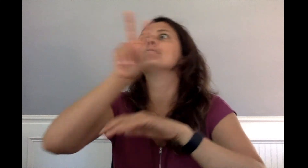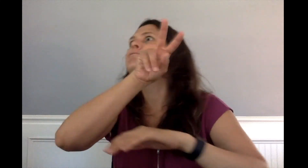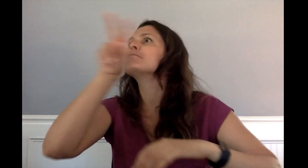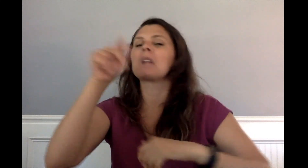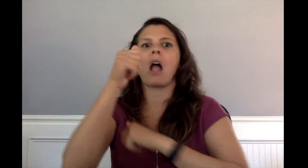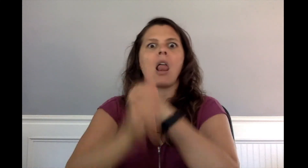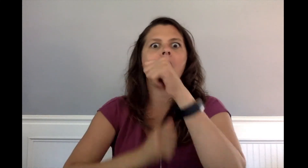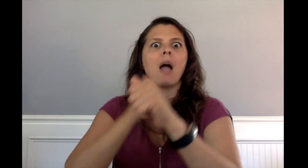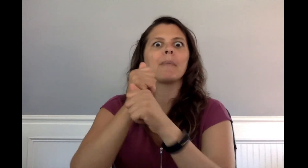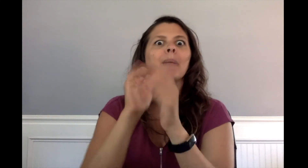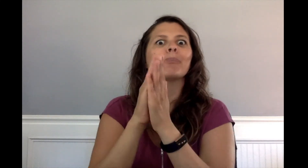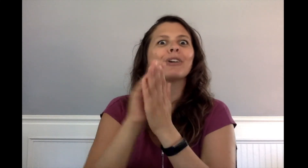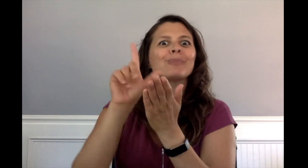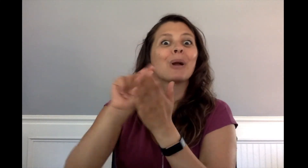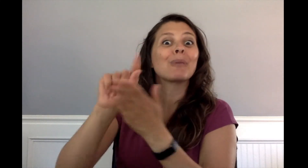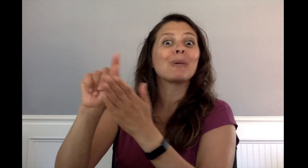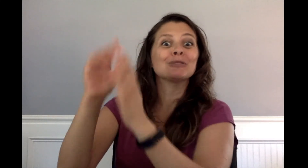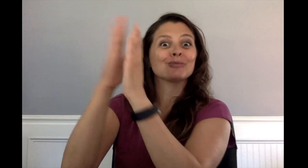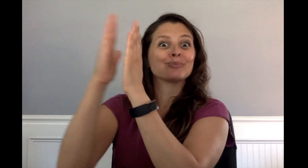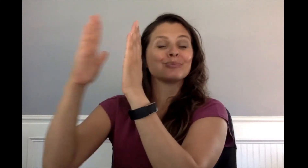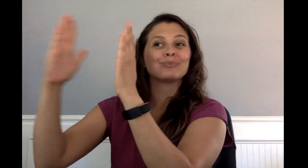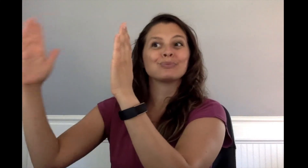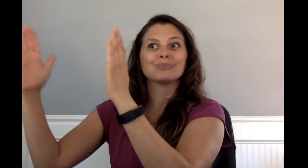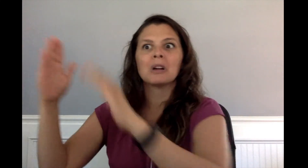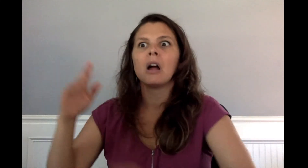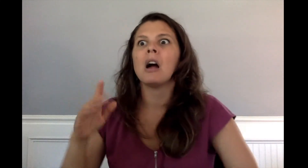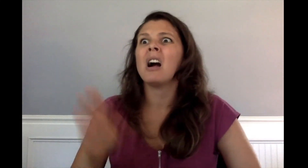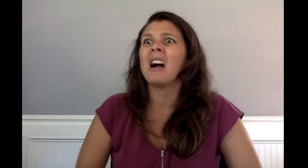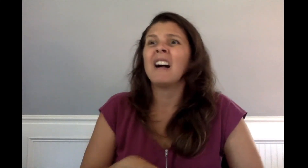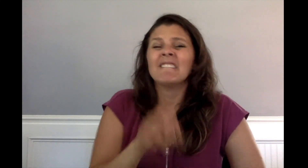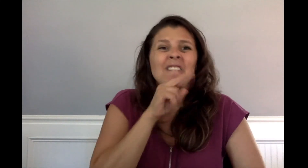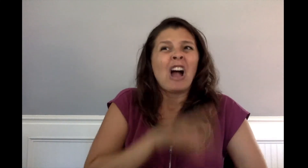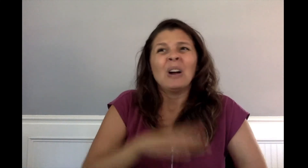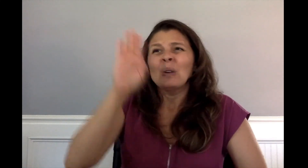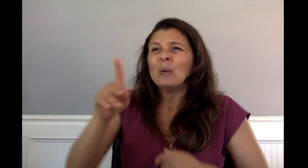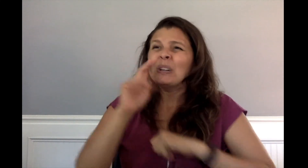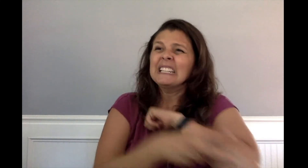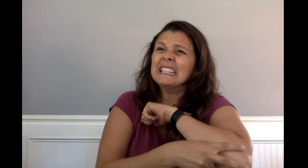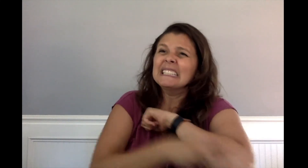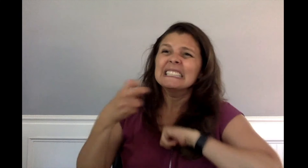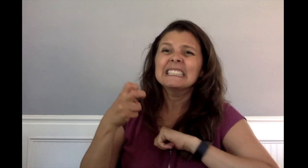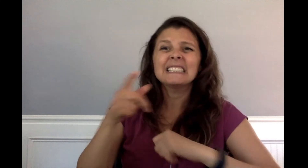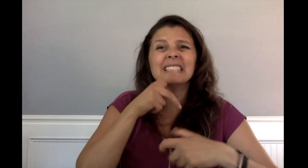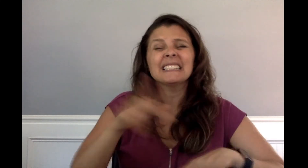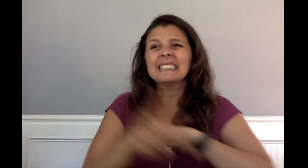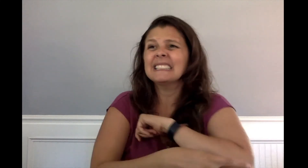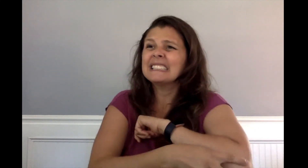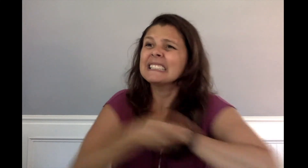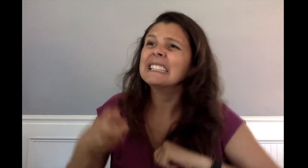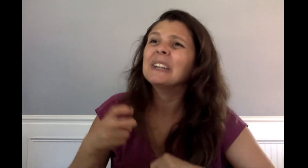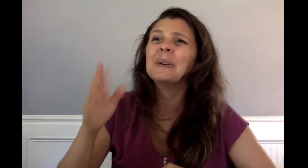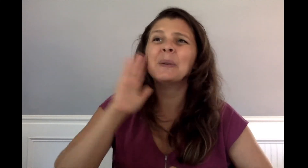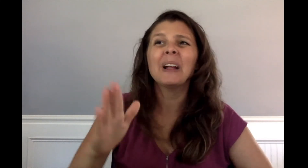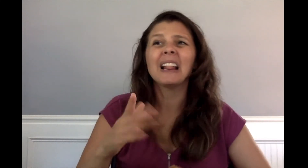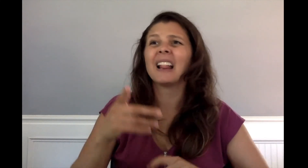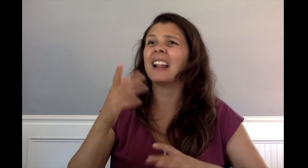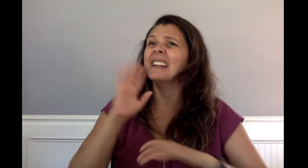She was right in the middle of the alumni book section. "She's going to steal the book!" Frog wrote.